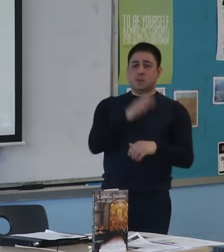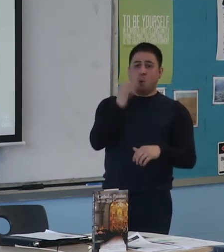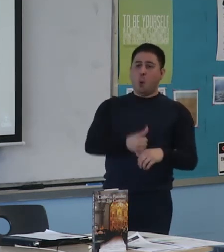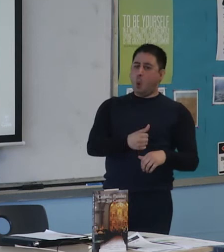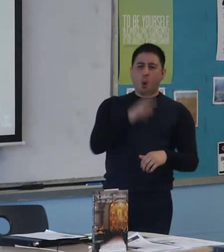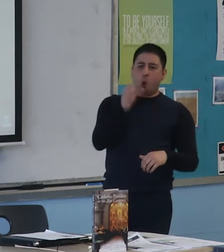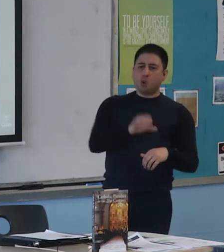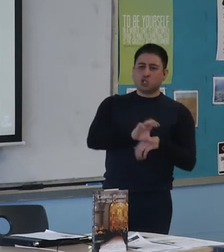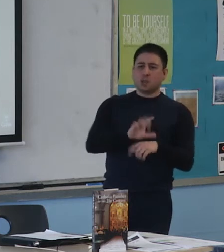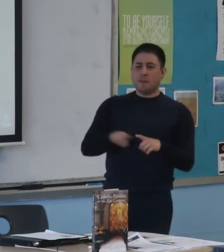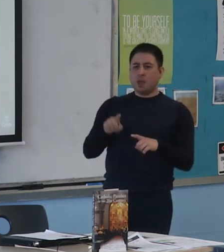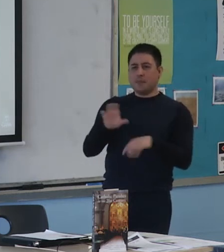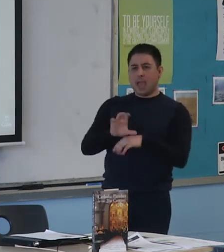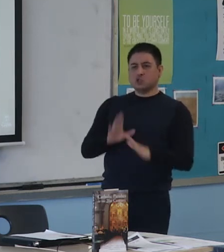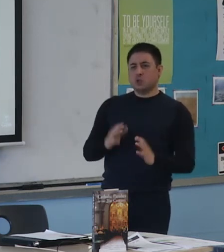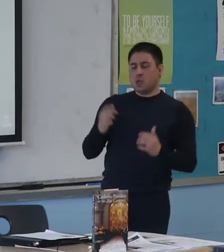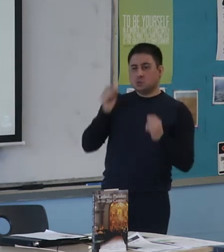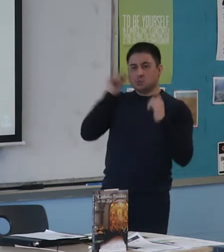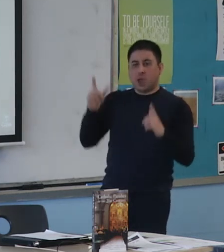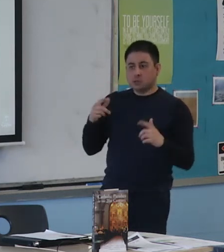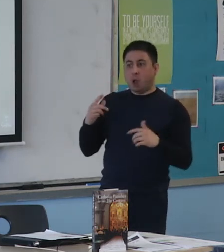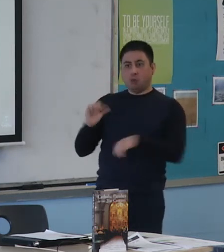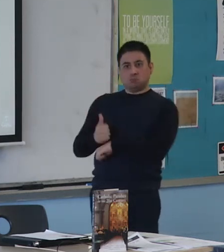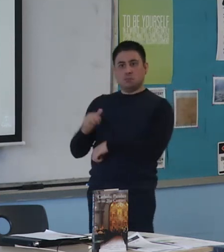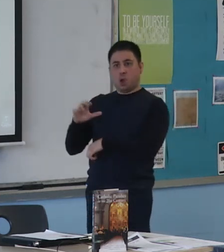others are suddenly surprised because, you know, the two people in wheelchairs